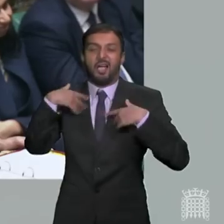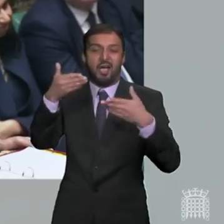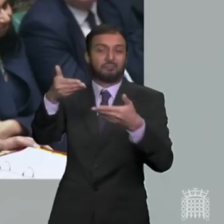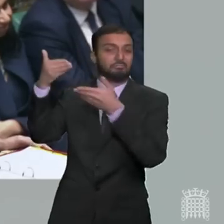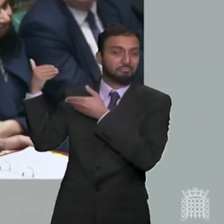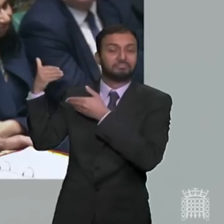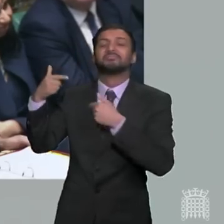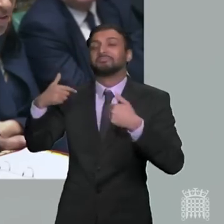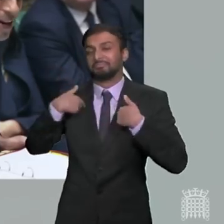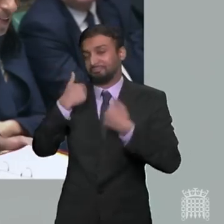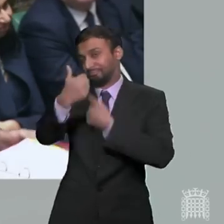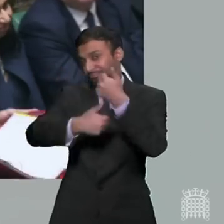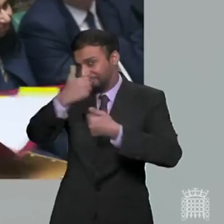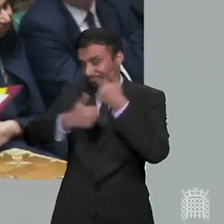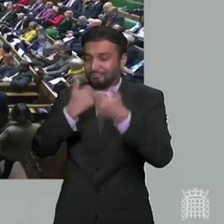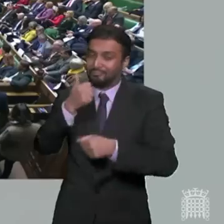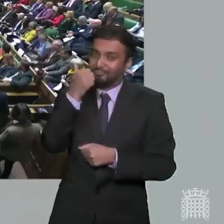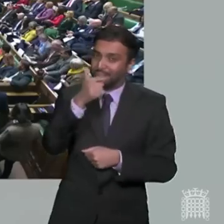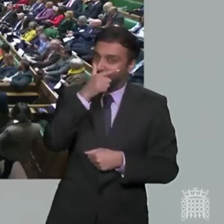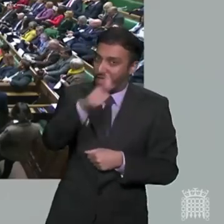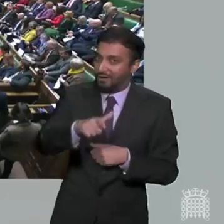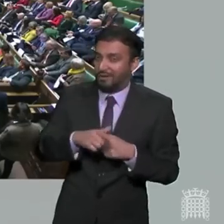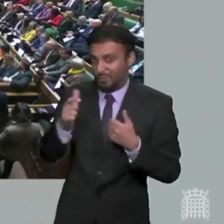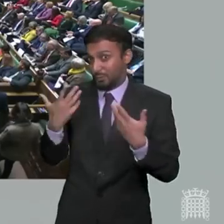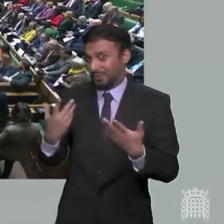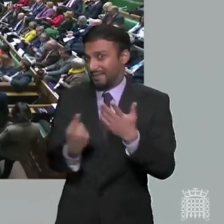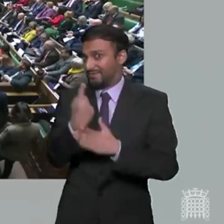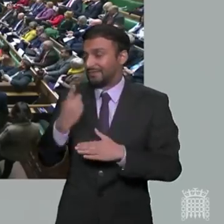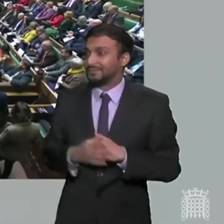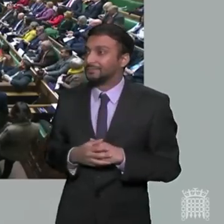the very best for today’s event. Kirsten Oswald (East Renfrewshire) (SNP) Q14.